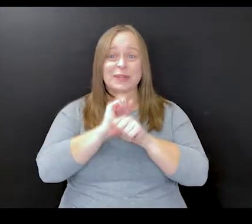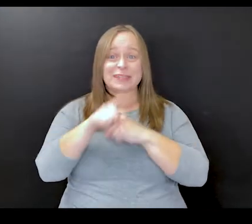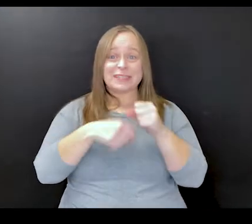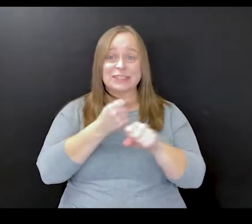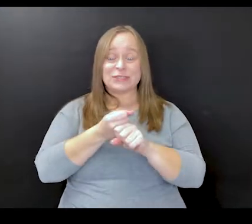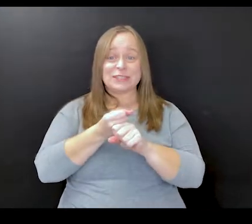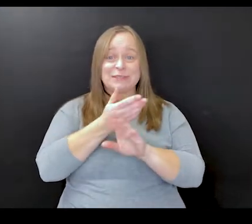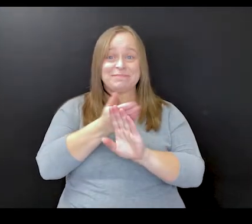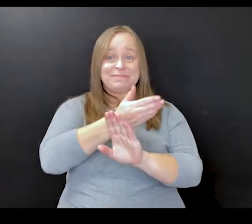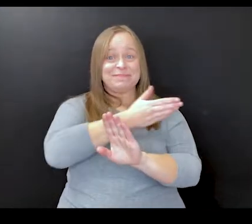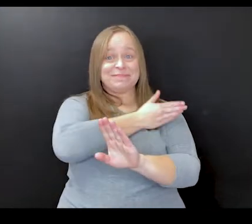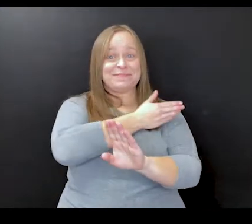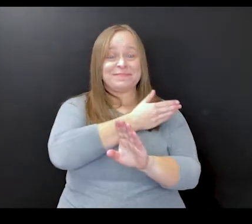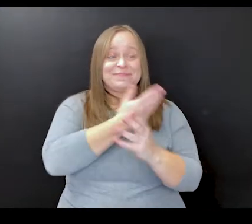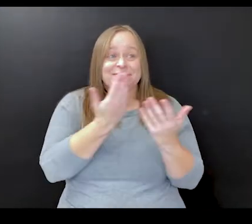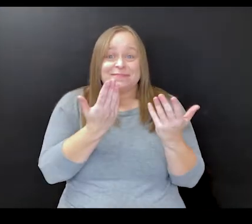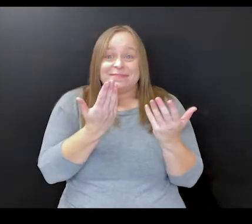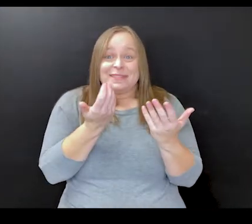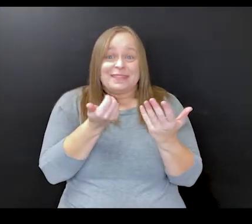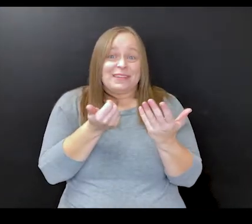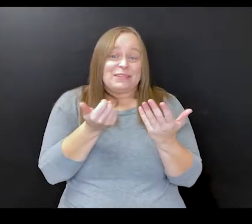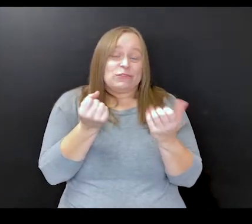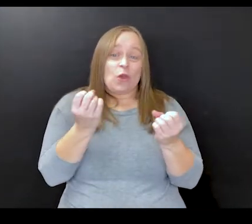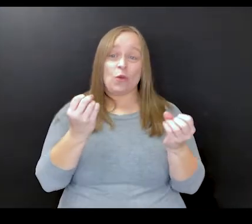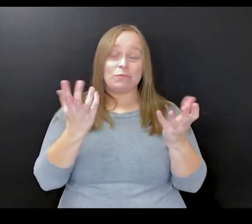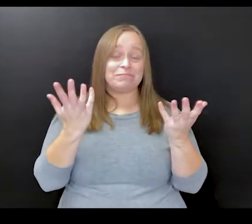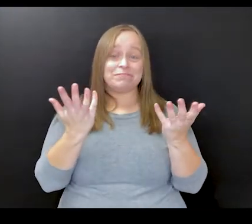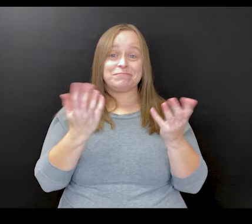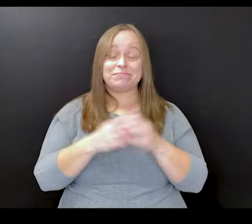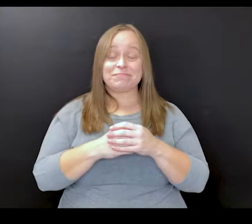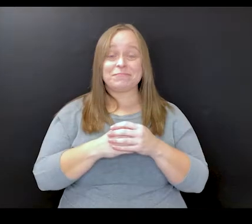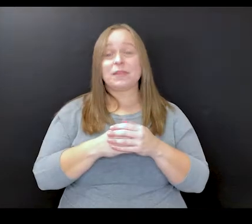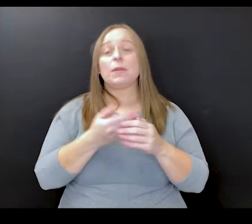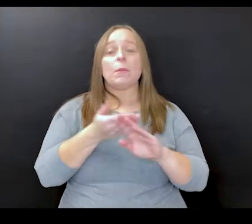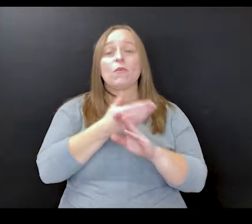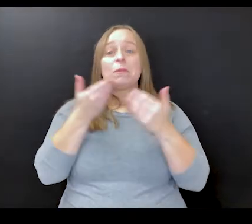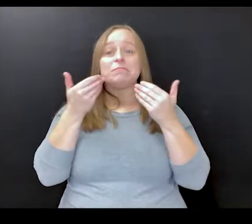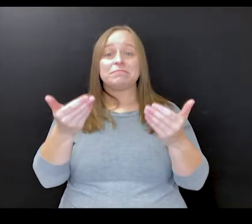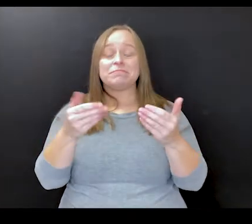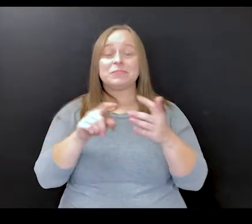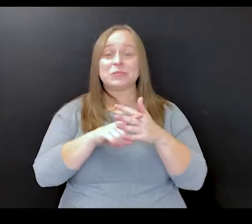this year than, I think, we have in others. Before I get into all of the things